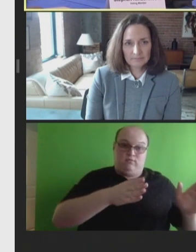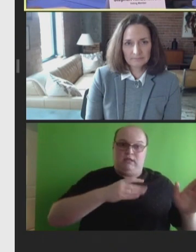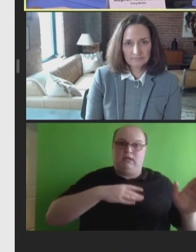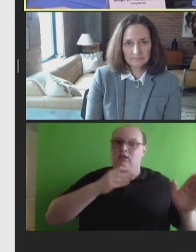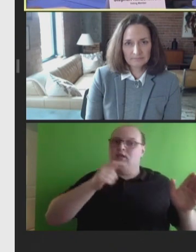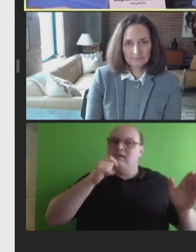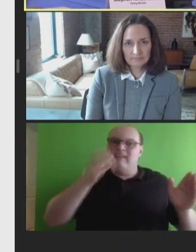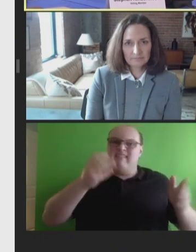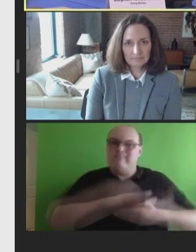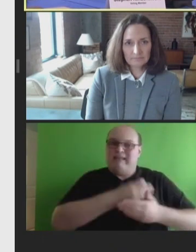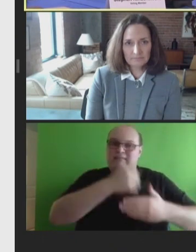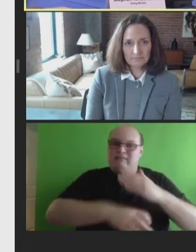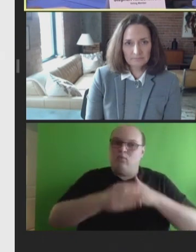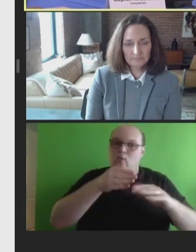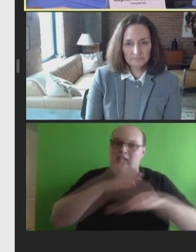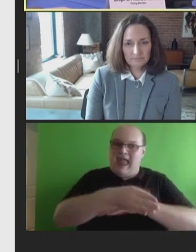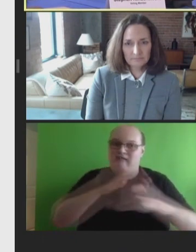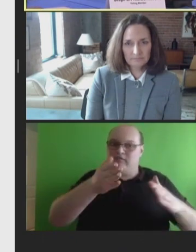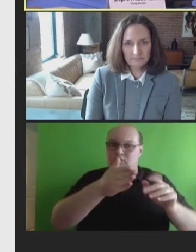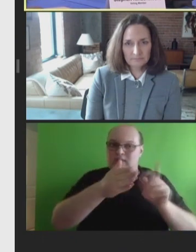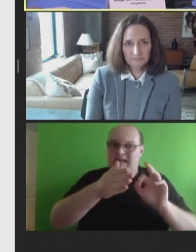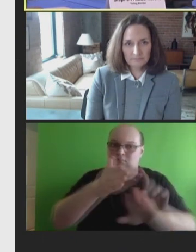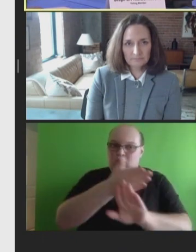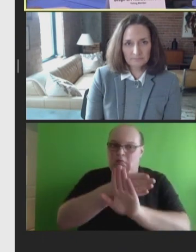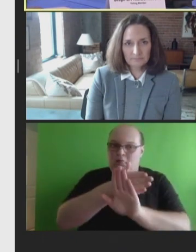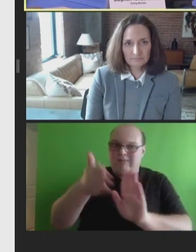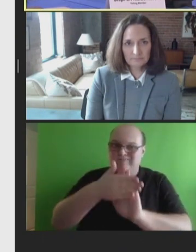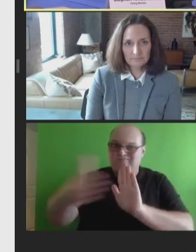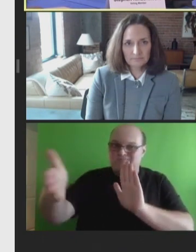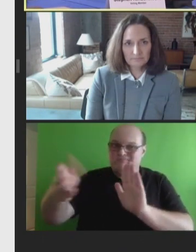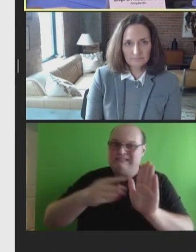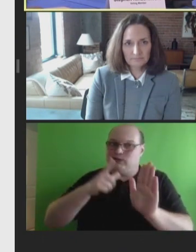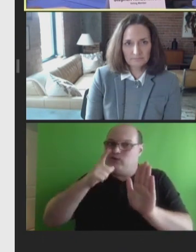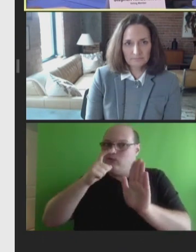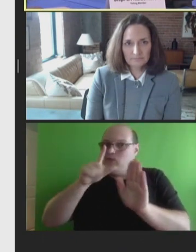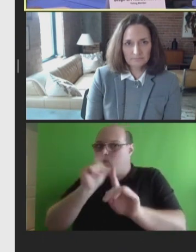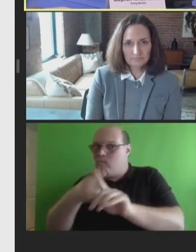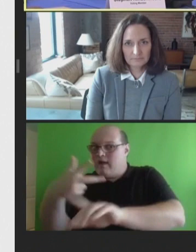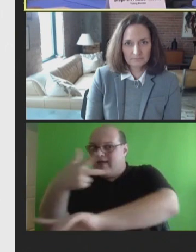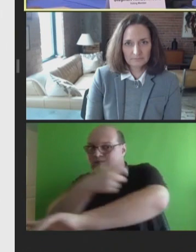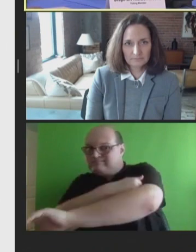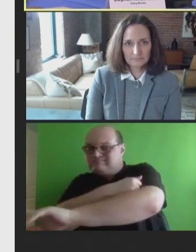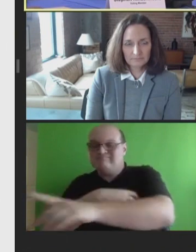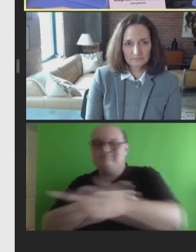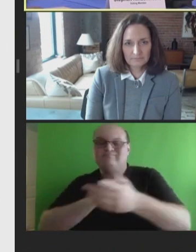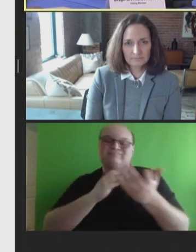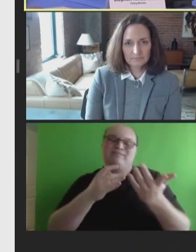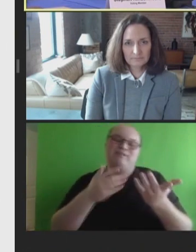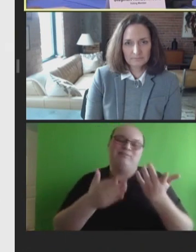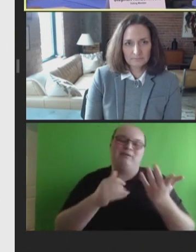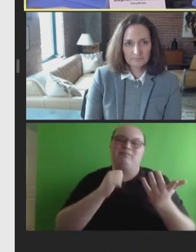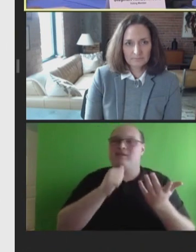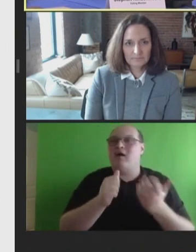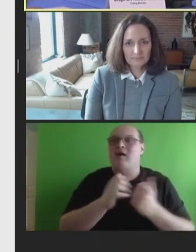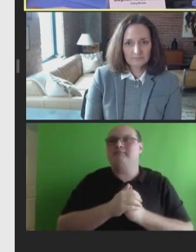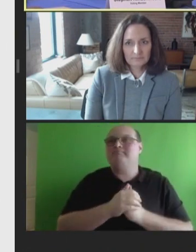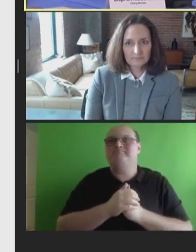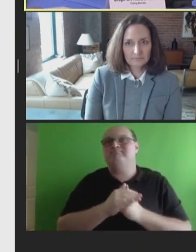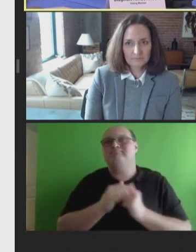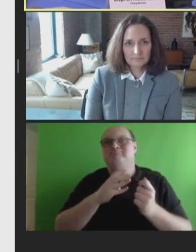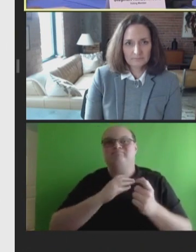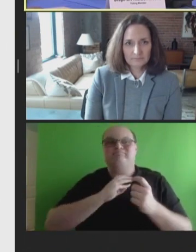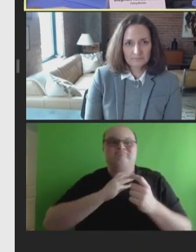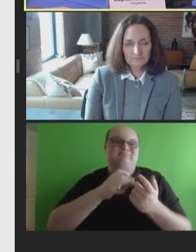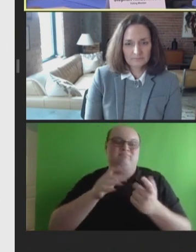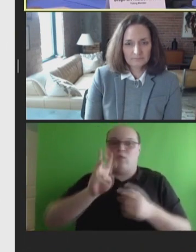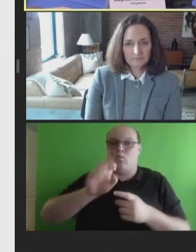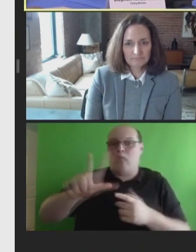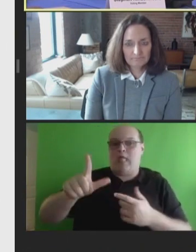October and be due for their dose. So, it may not be at the time of a scheduled well visit for that